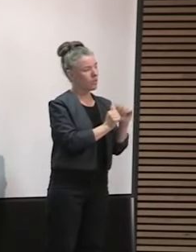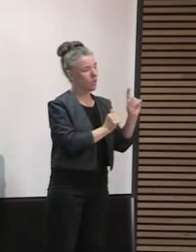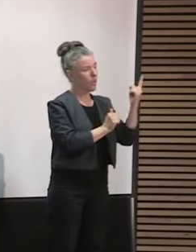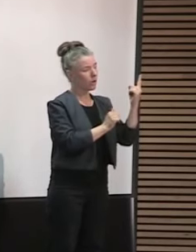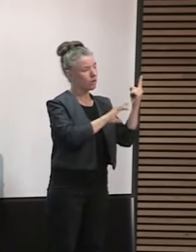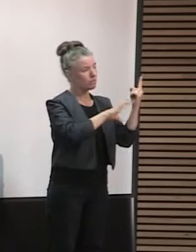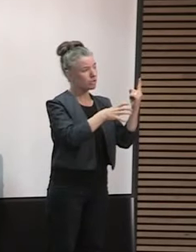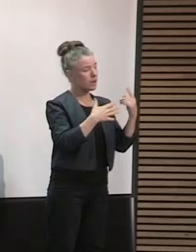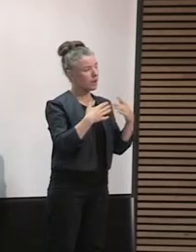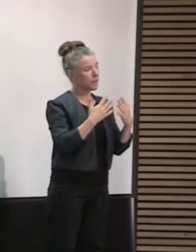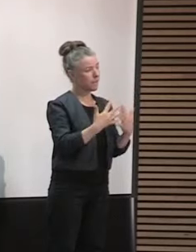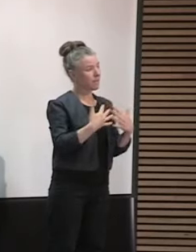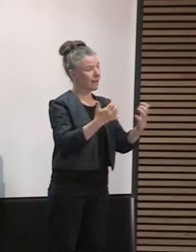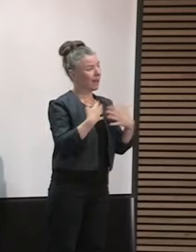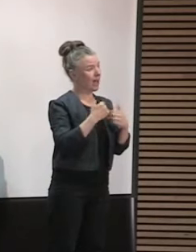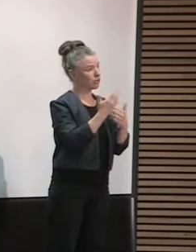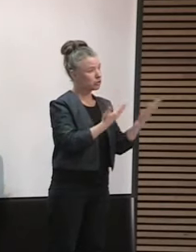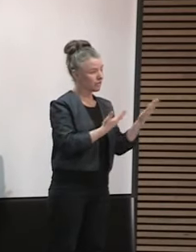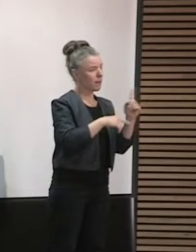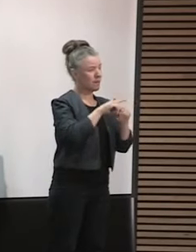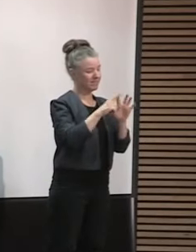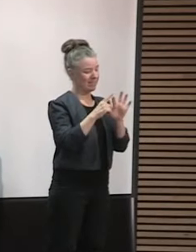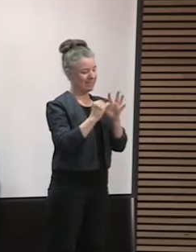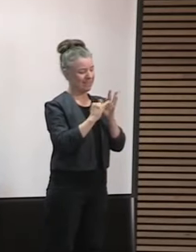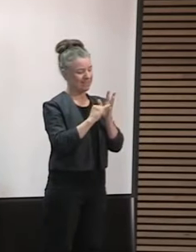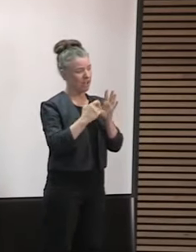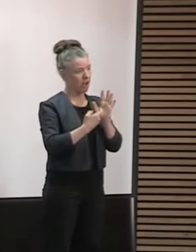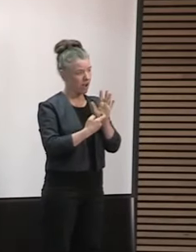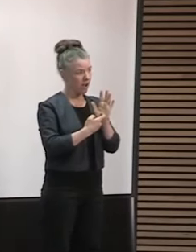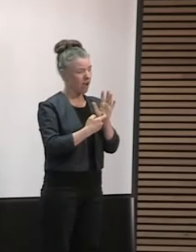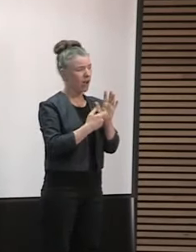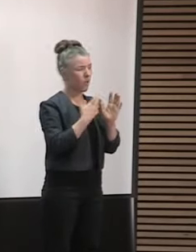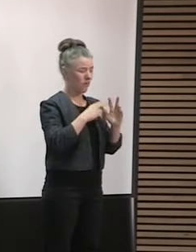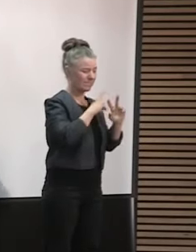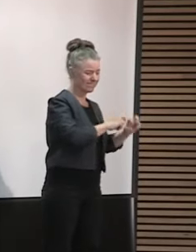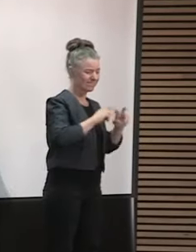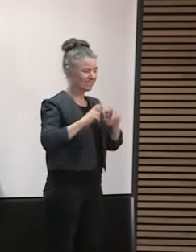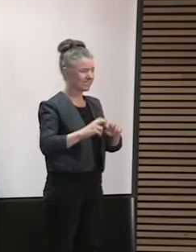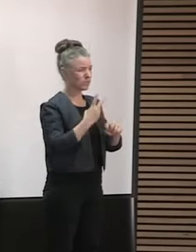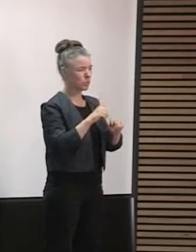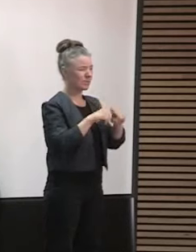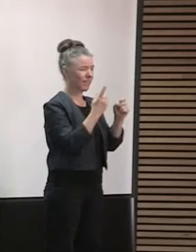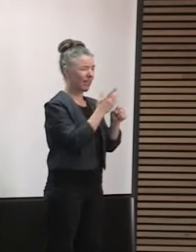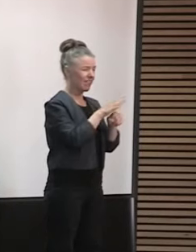Auckland but around the country as part of our surveillance over the last week or two and I think that